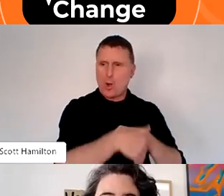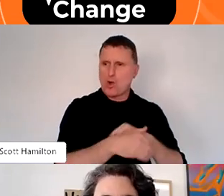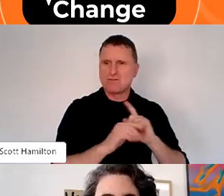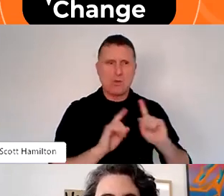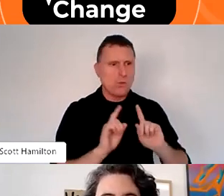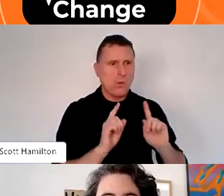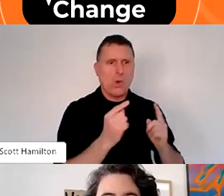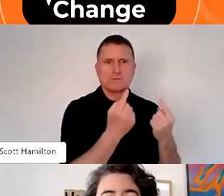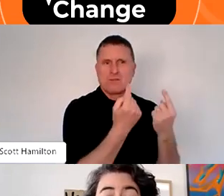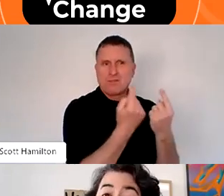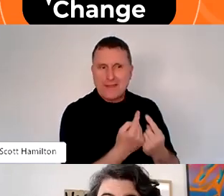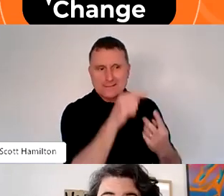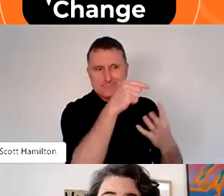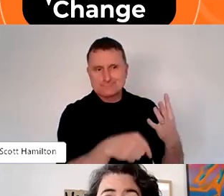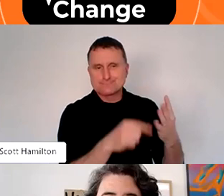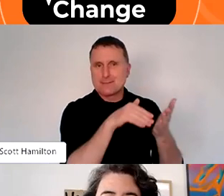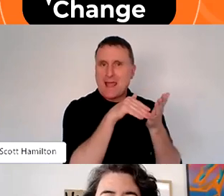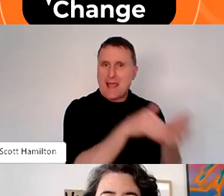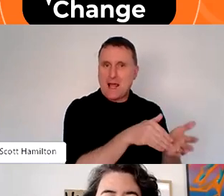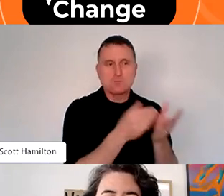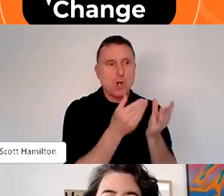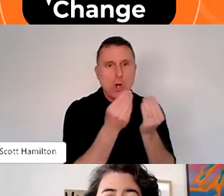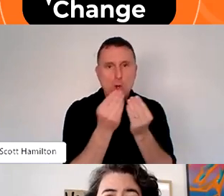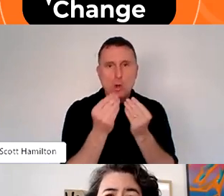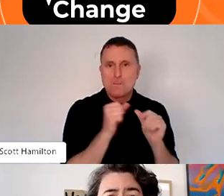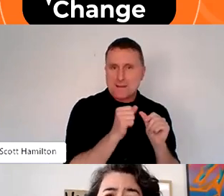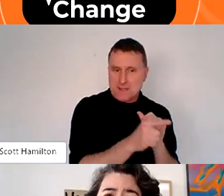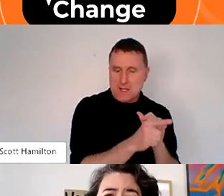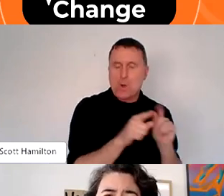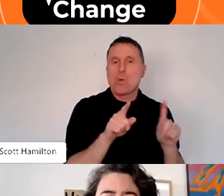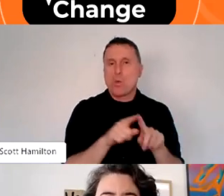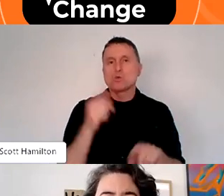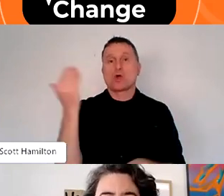better and to enjoy school, and these include flexibility in how